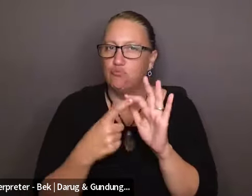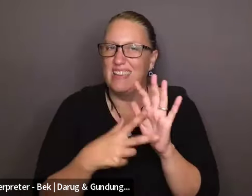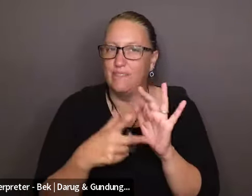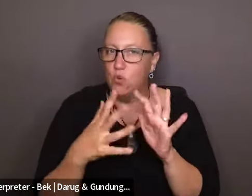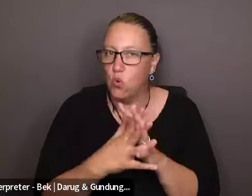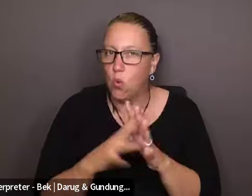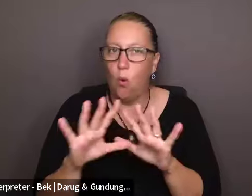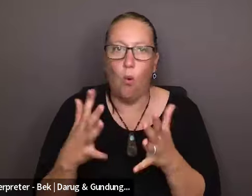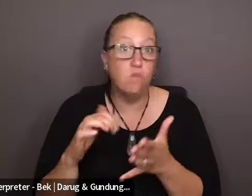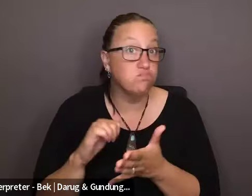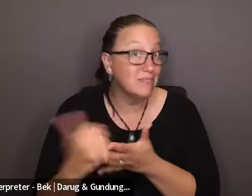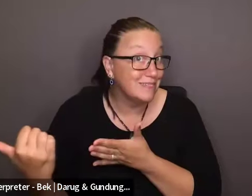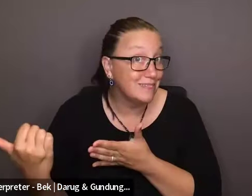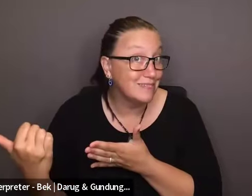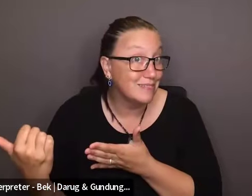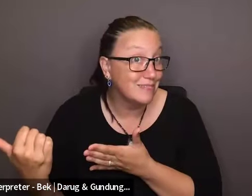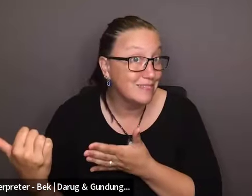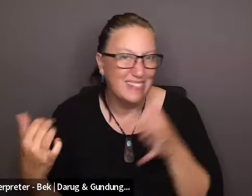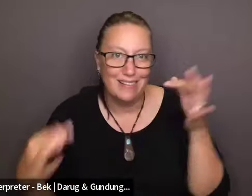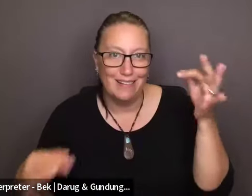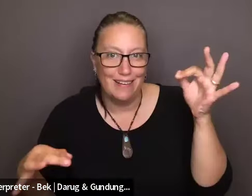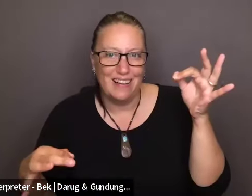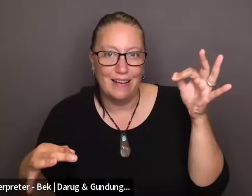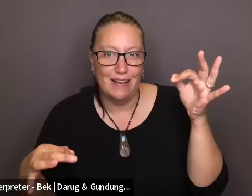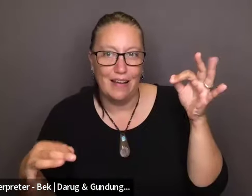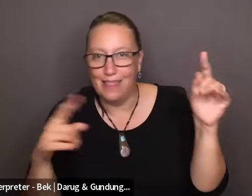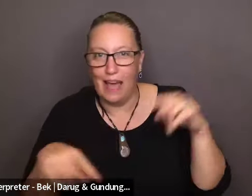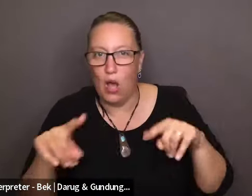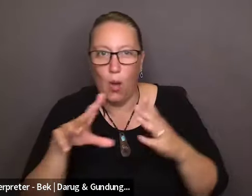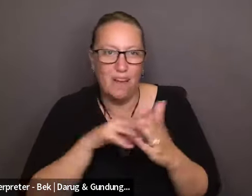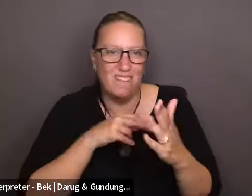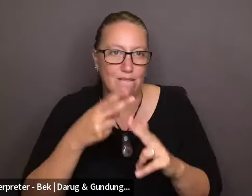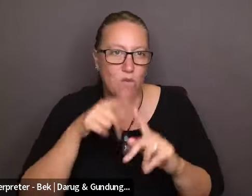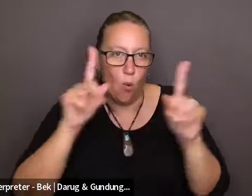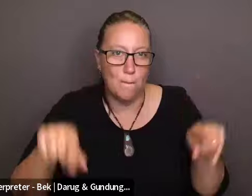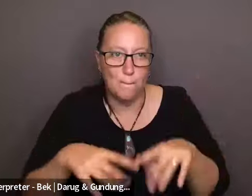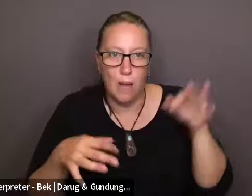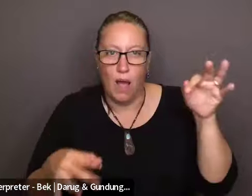up SmartyGrants there is a button over to the right-hand